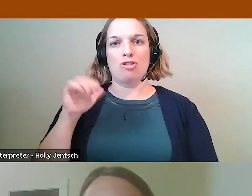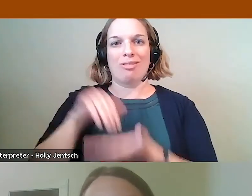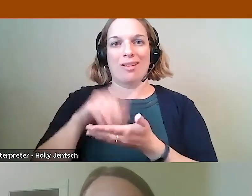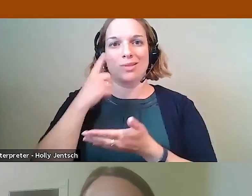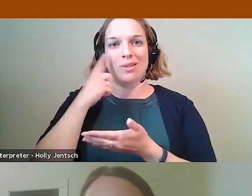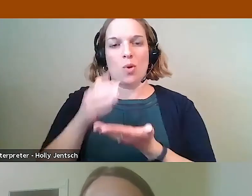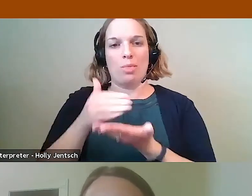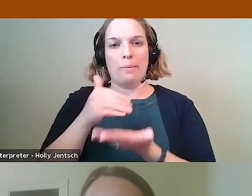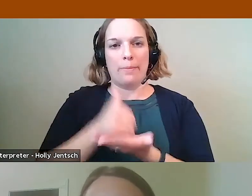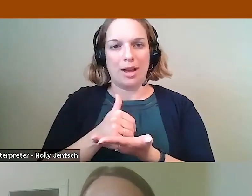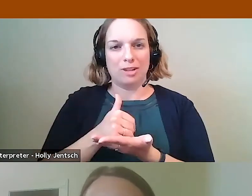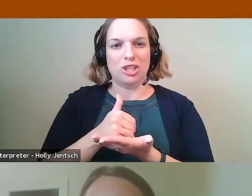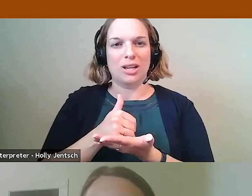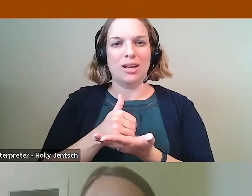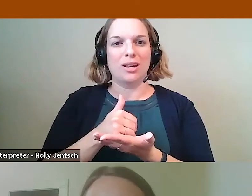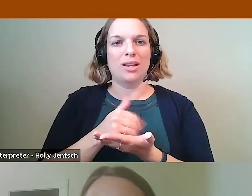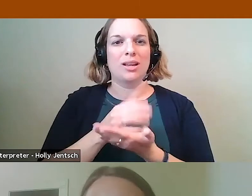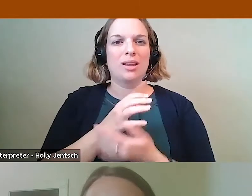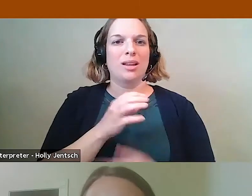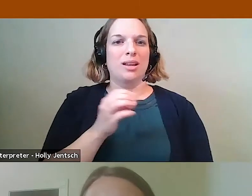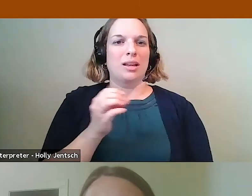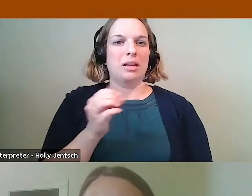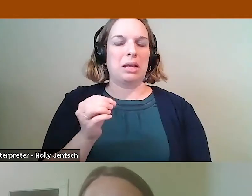and you're going to give them 1/3 of it,